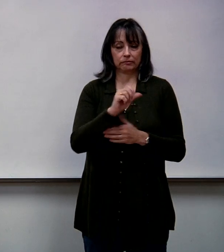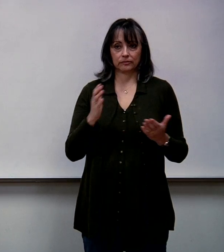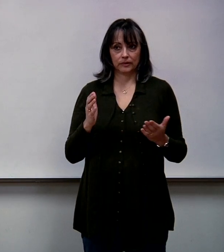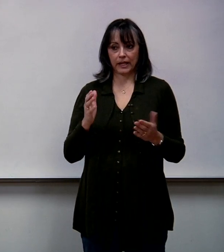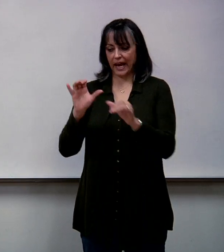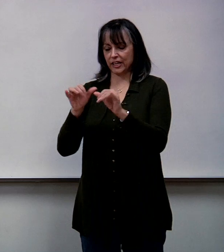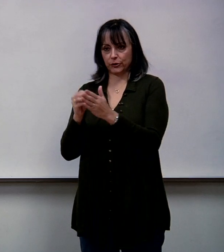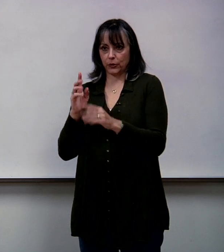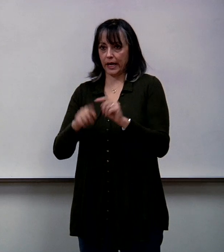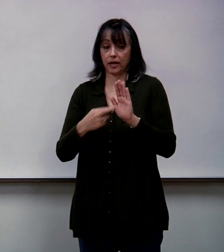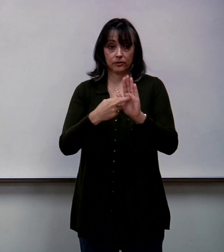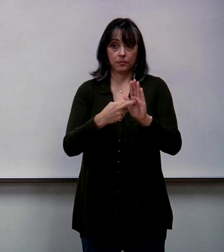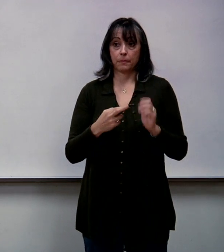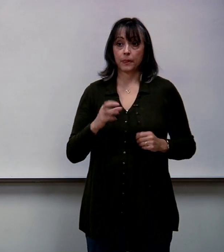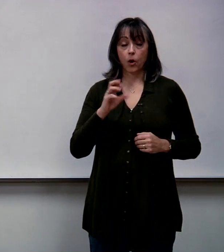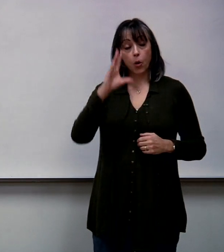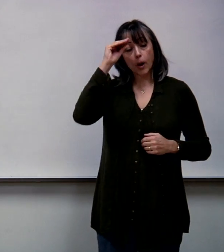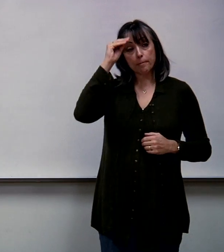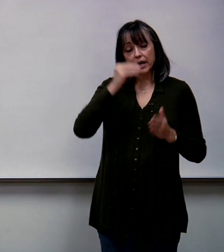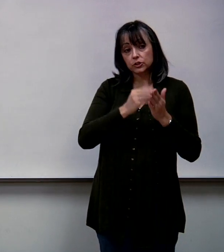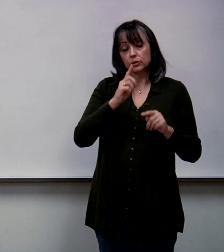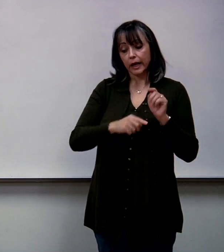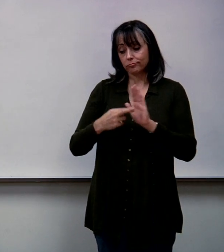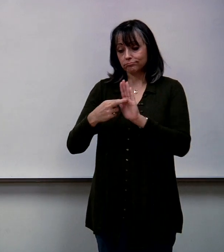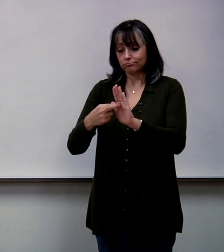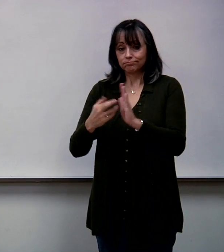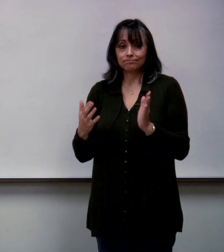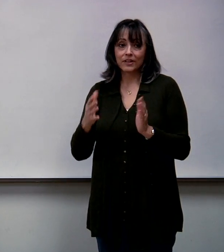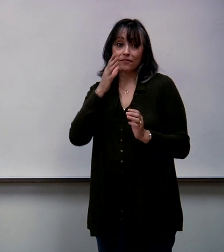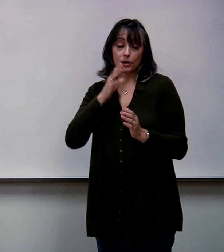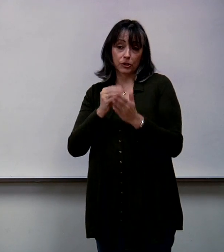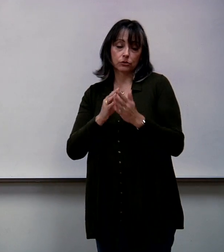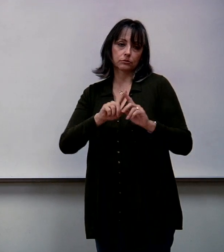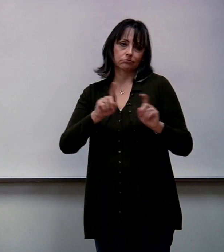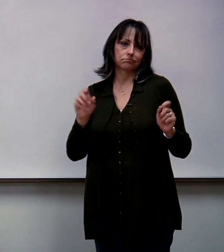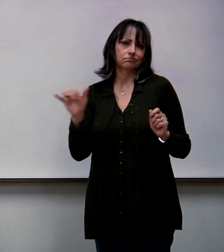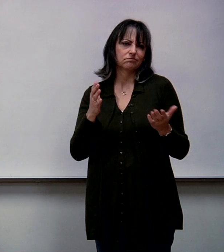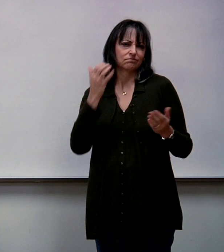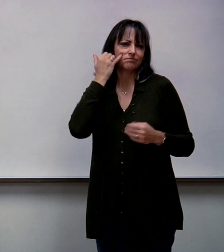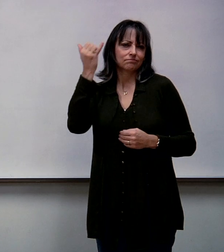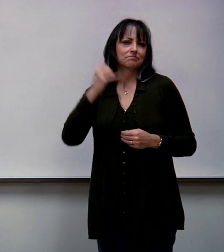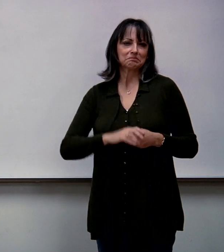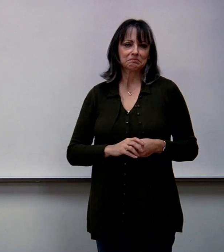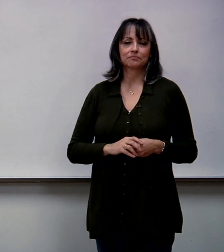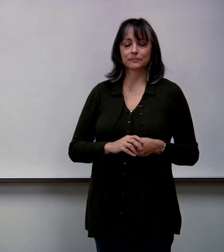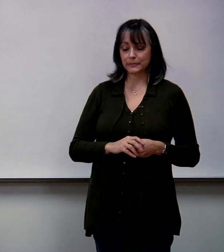a male student would not be considered eligible to represent female students, etc. You must